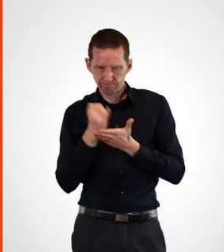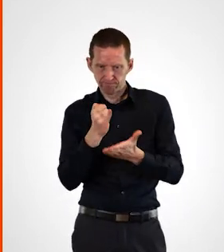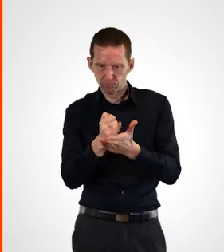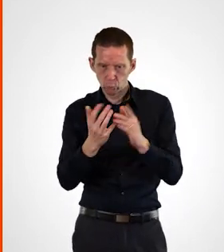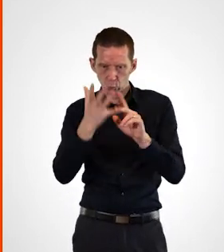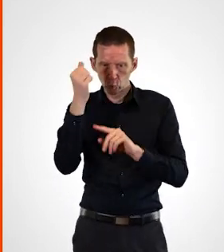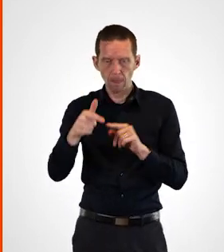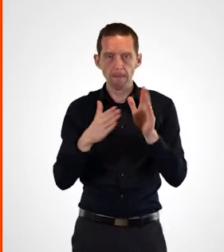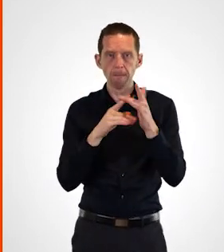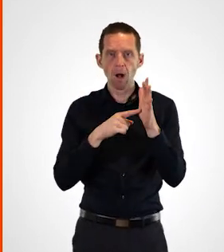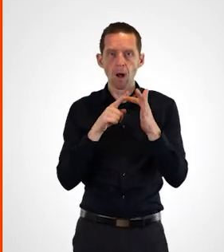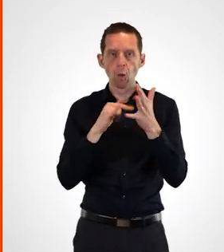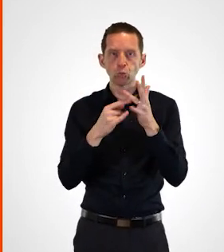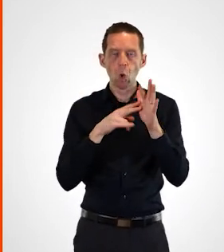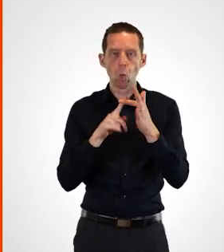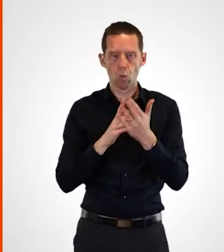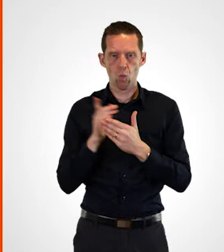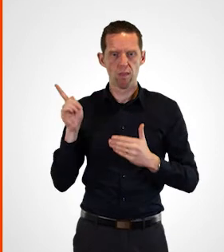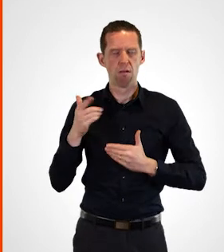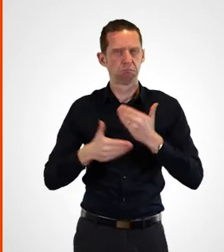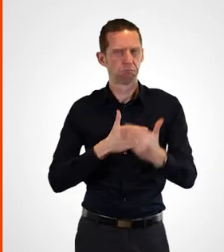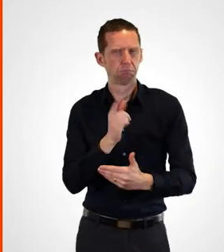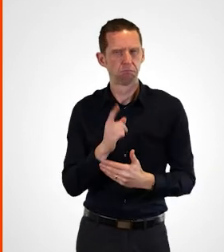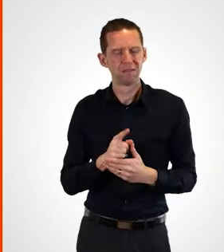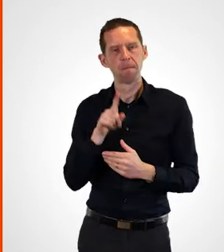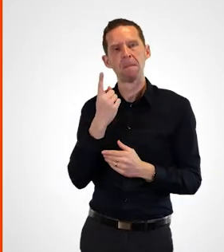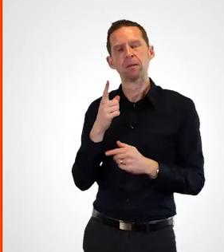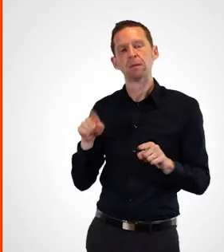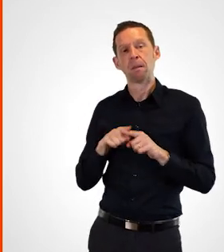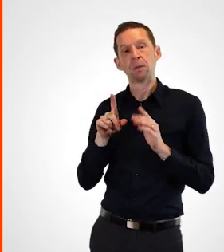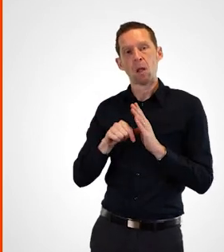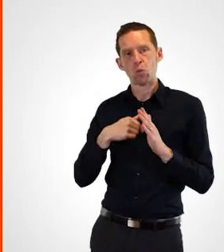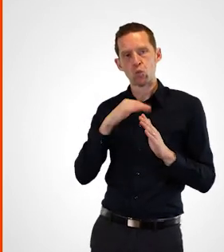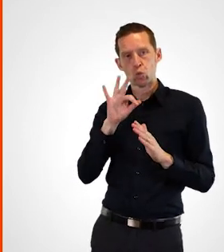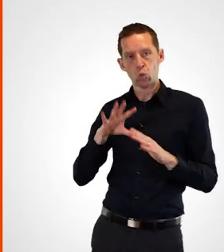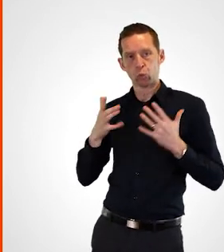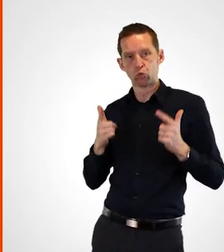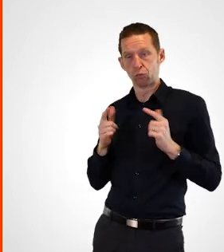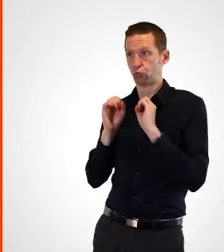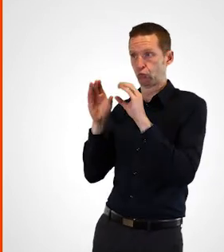or milestone in the developmental process, but not to be too concerned or worrying families